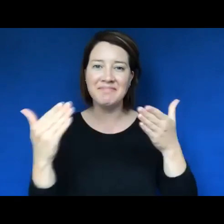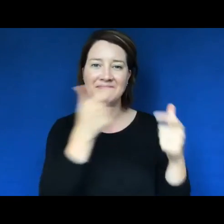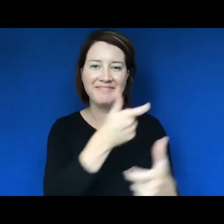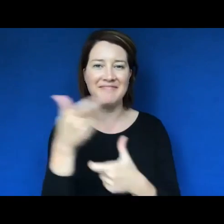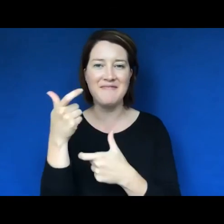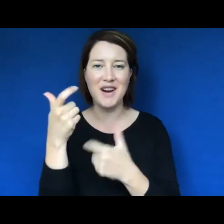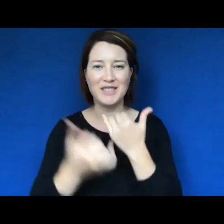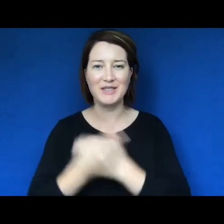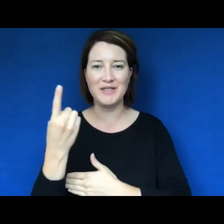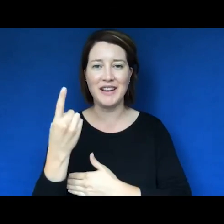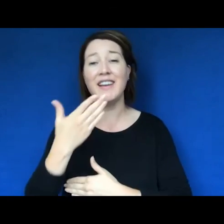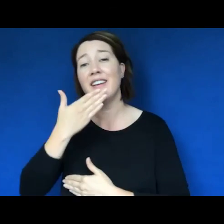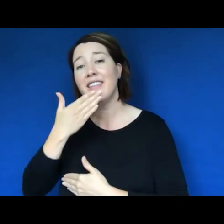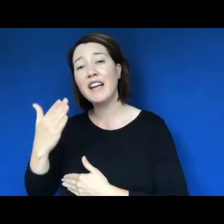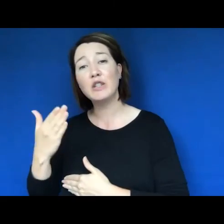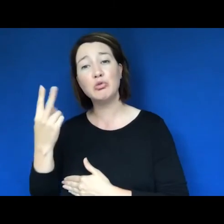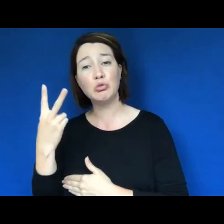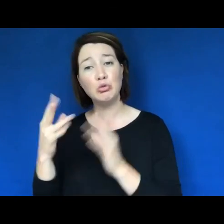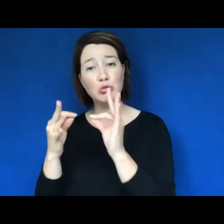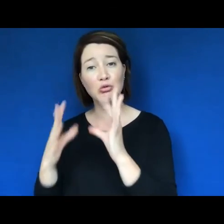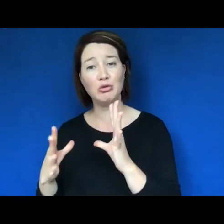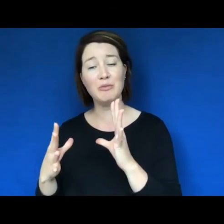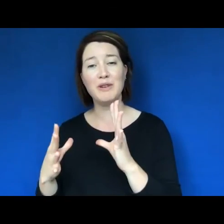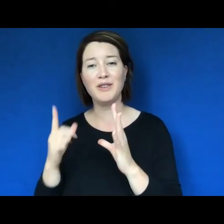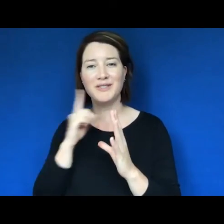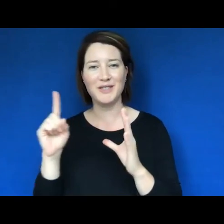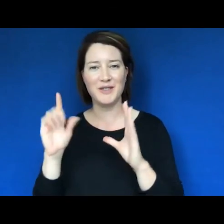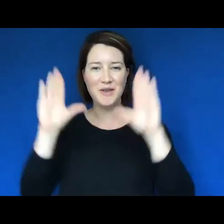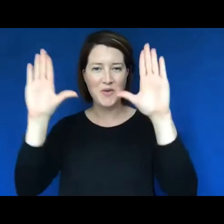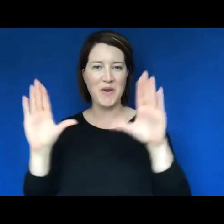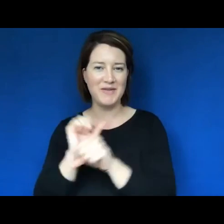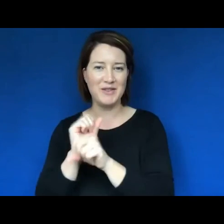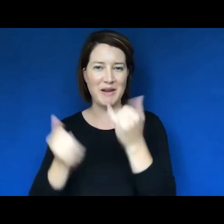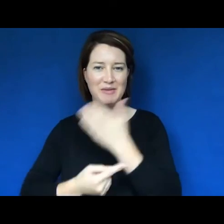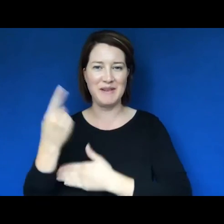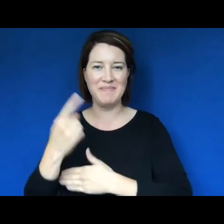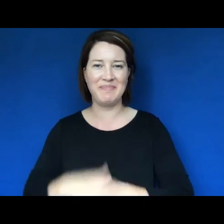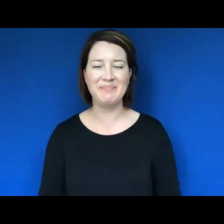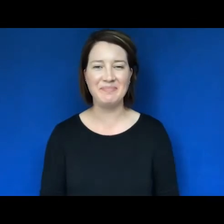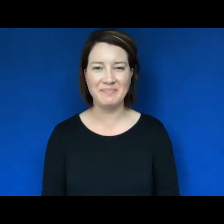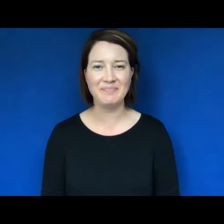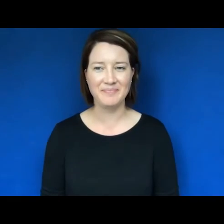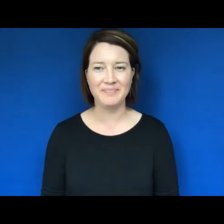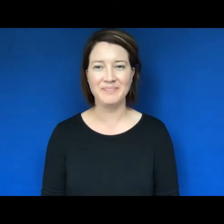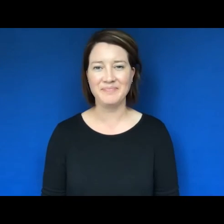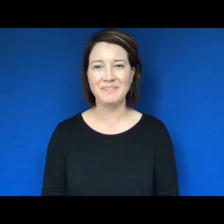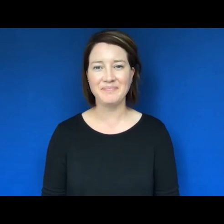Thanks to our ASL interpreters for doing such a great job today, and thanks everybody, and